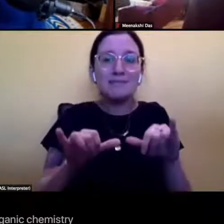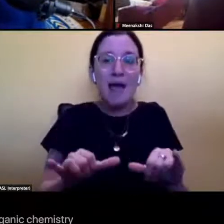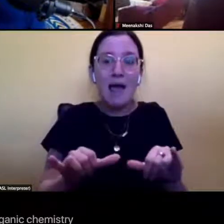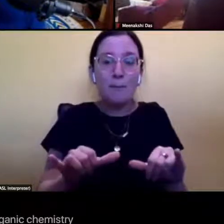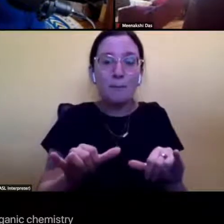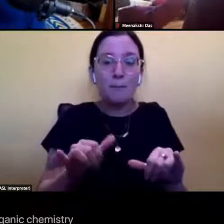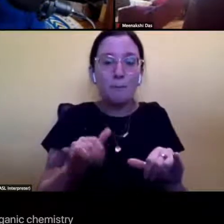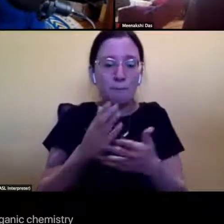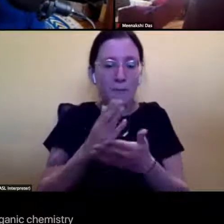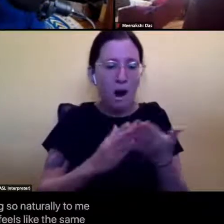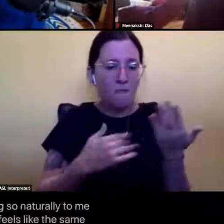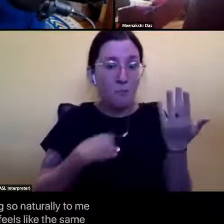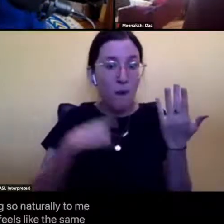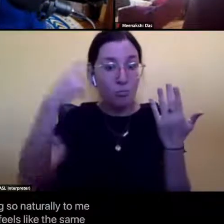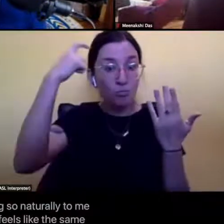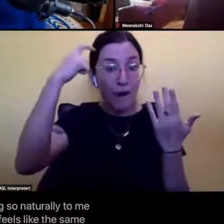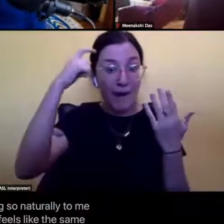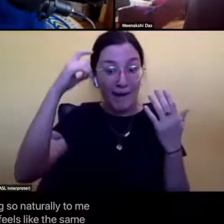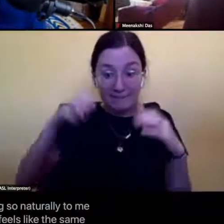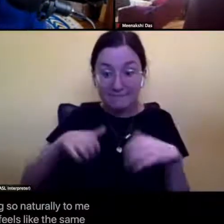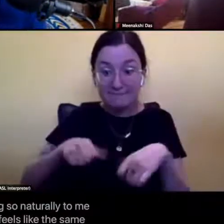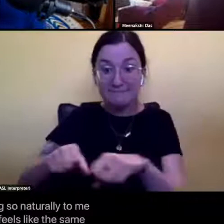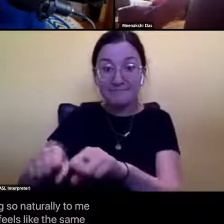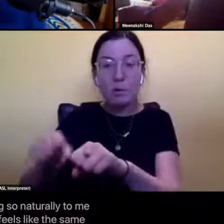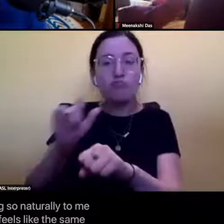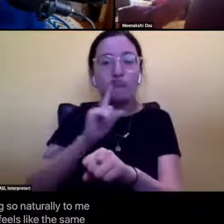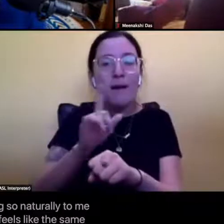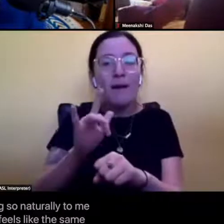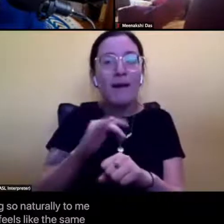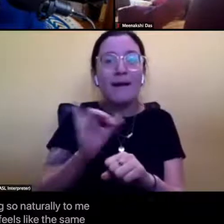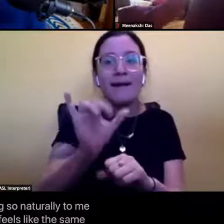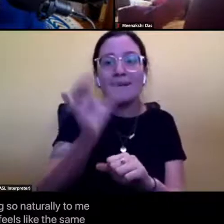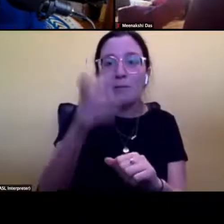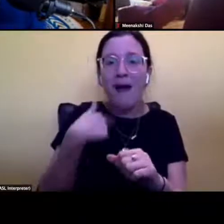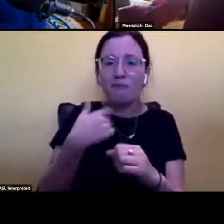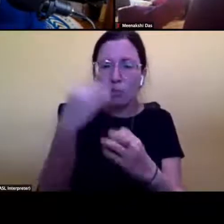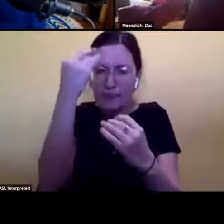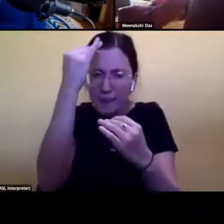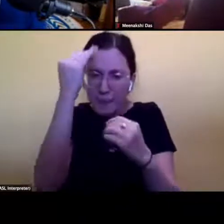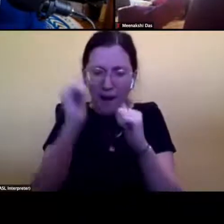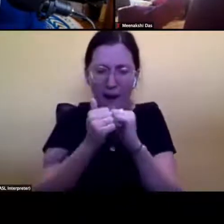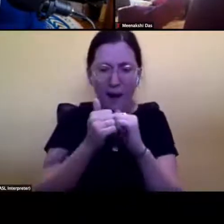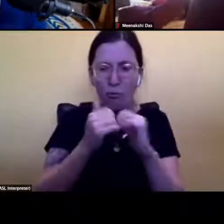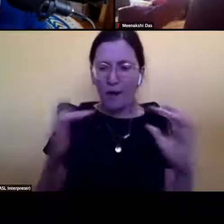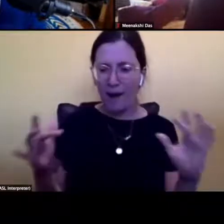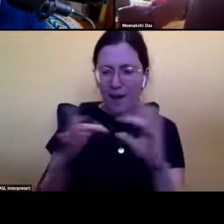to do organic chemistry and literally think my way through atomic connections and molecules